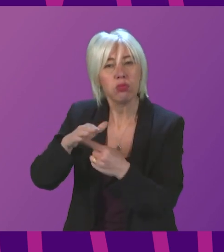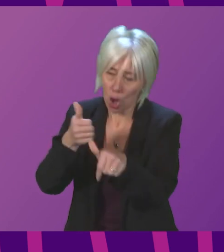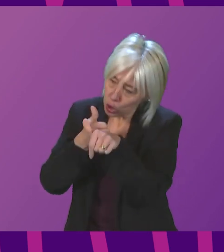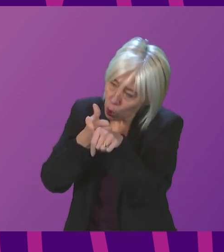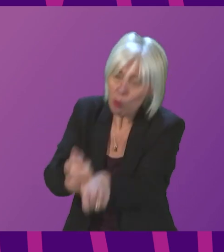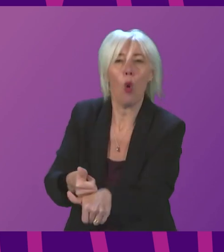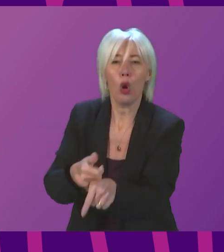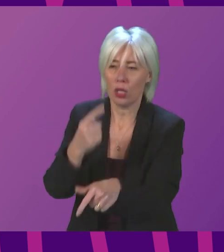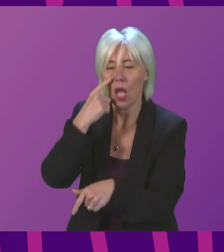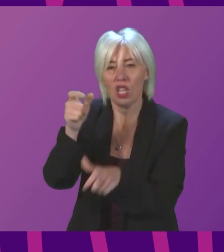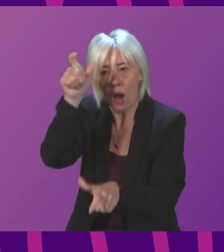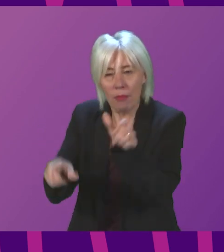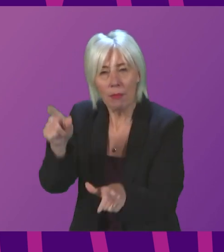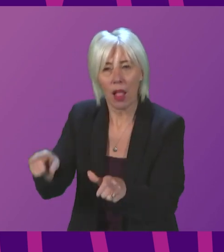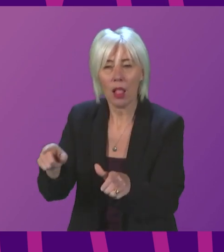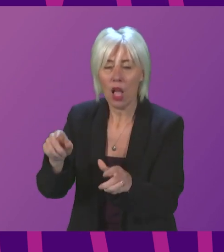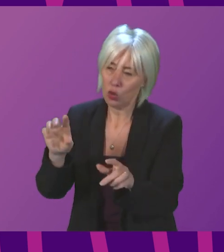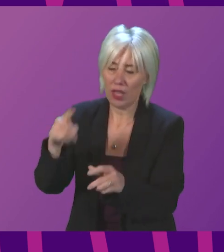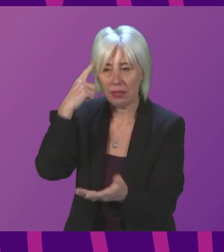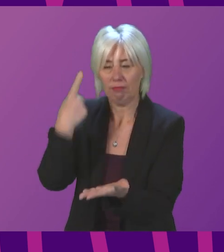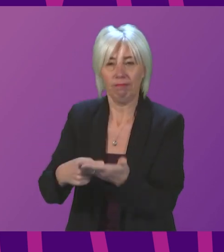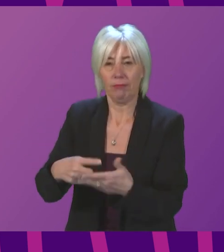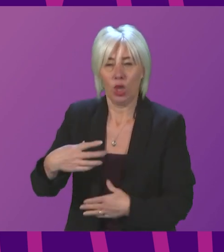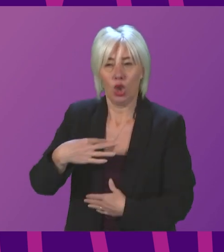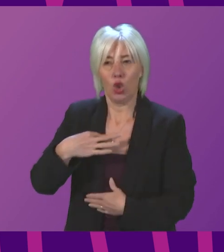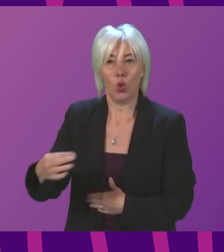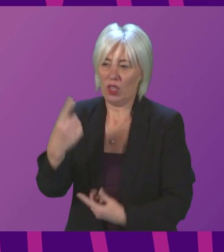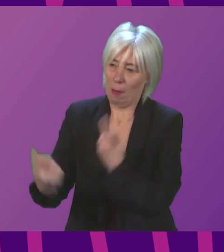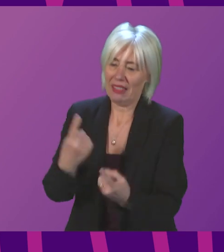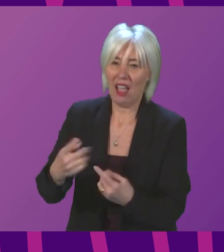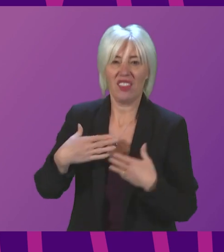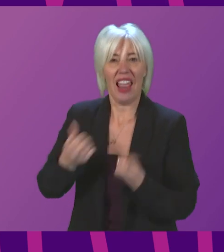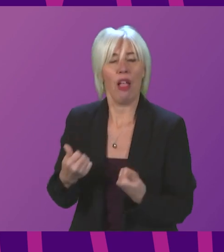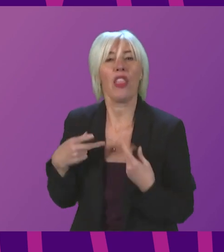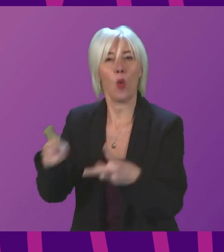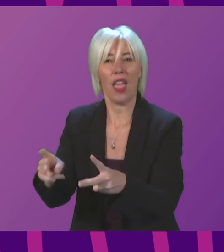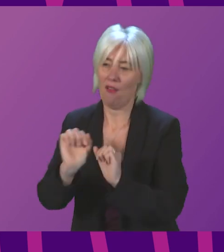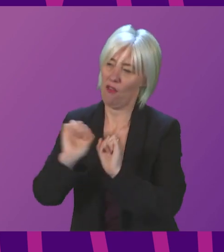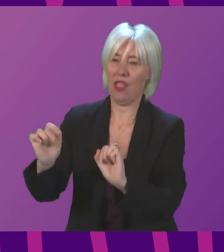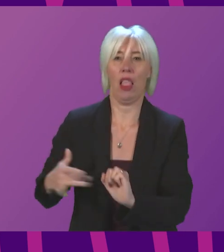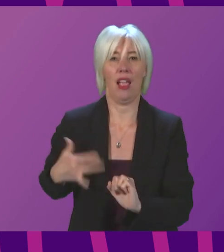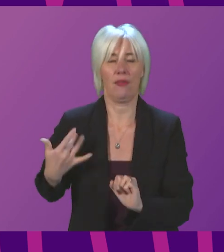our young people to make healthy choices in their lives.